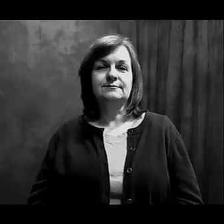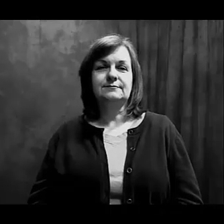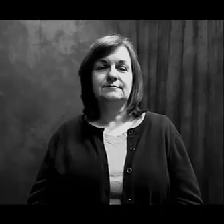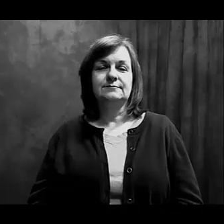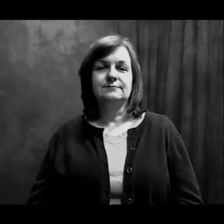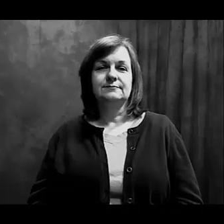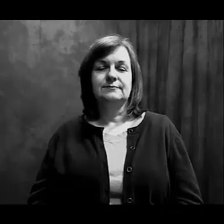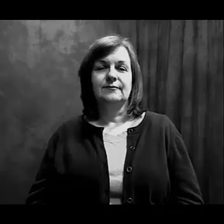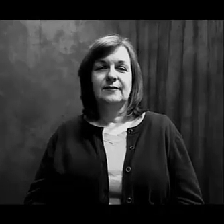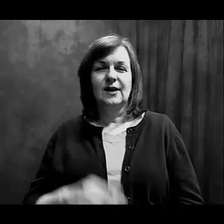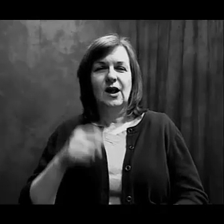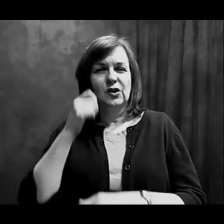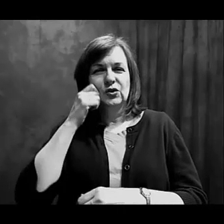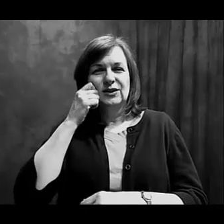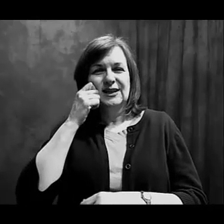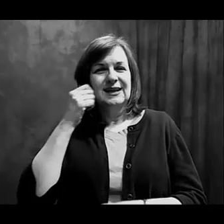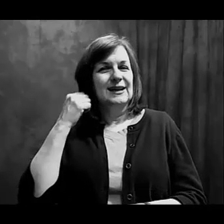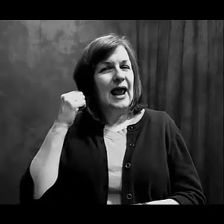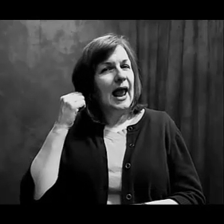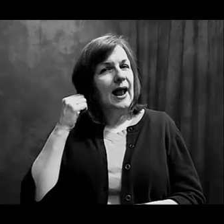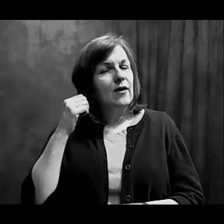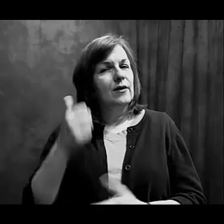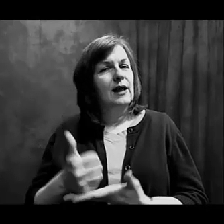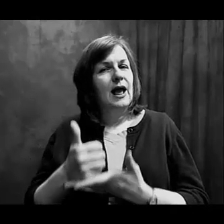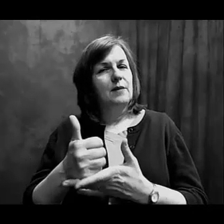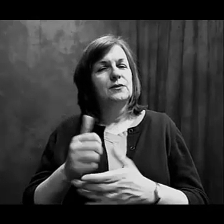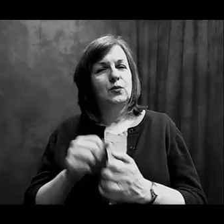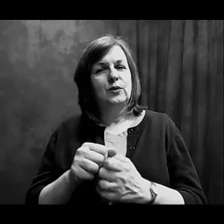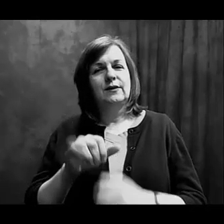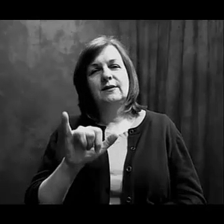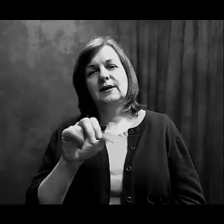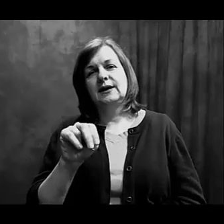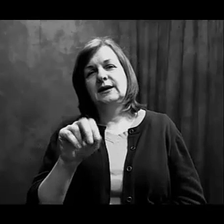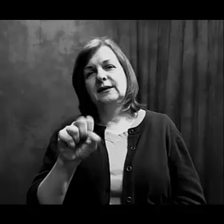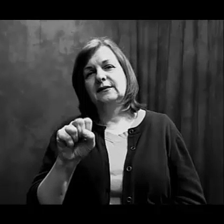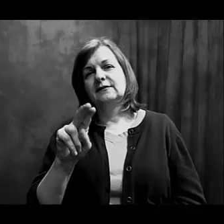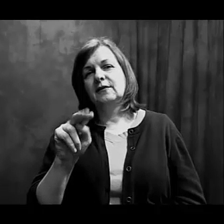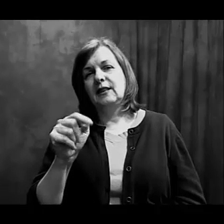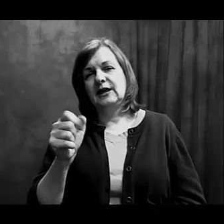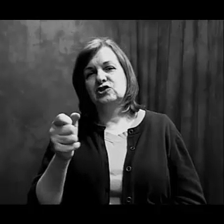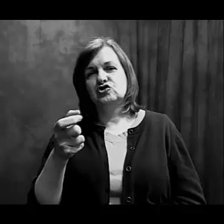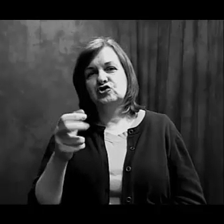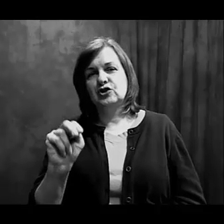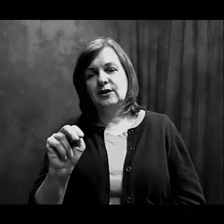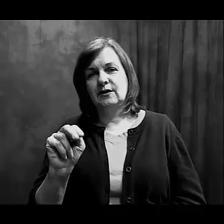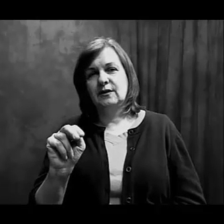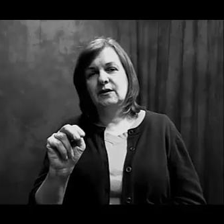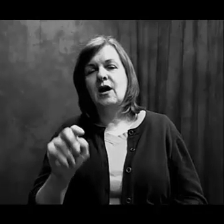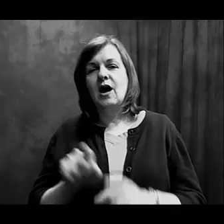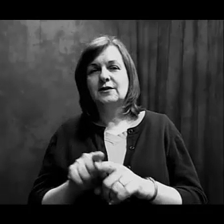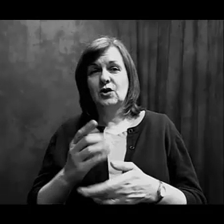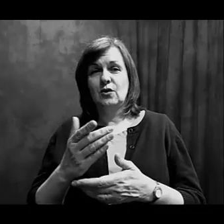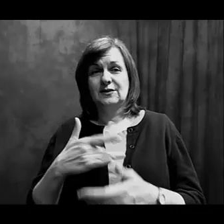the hair of your skin is actually very very important help with insulation and some sensory